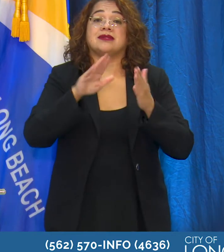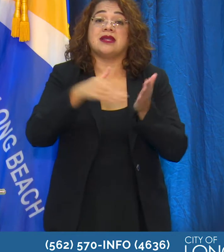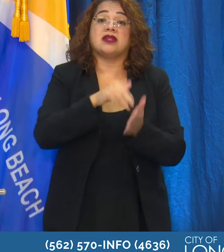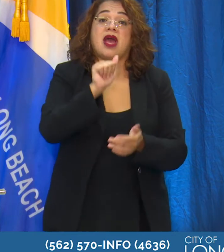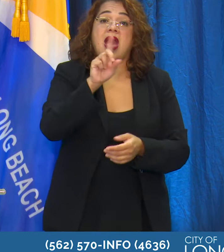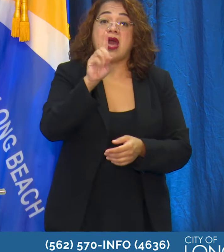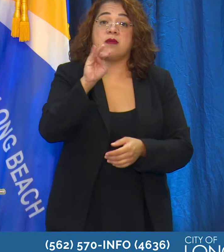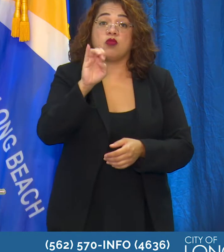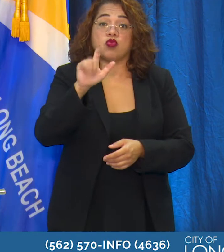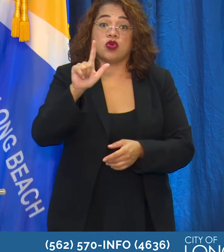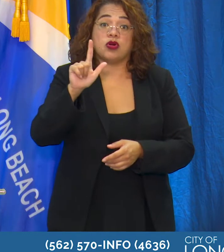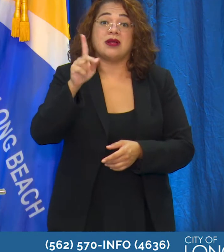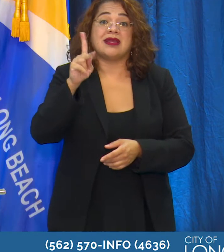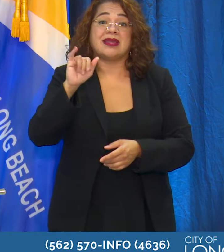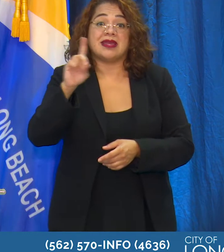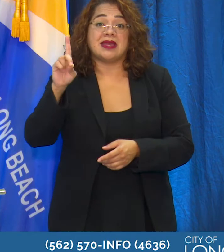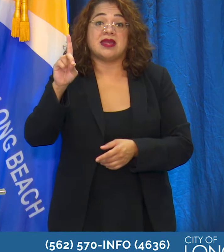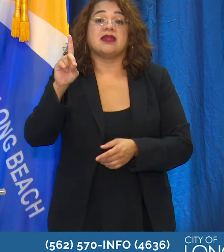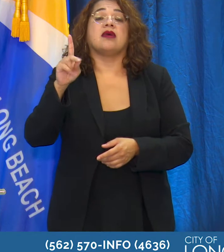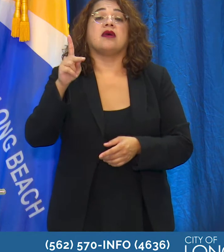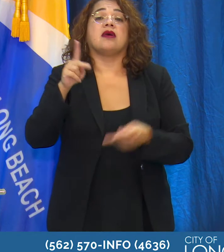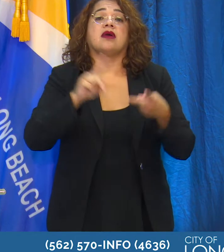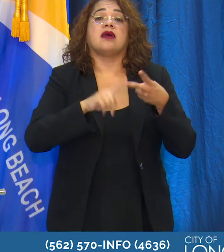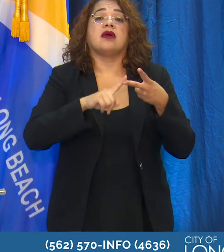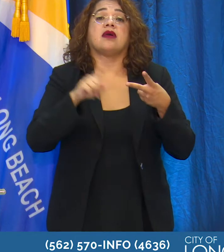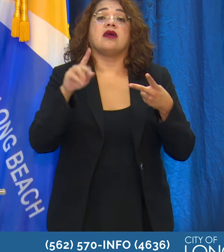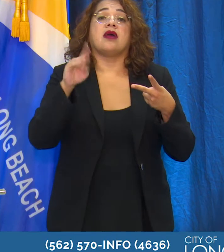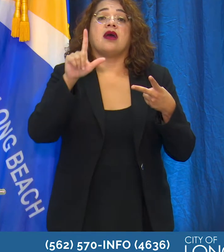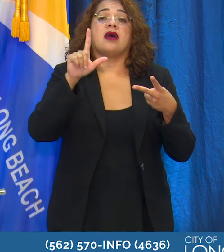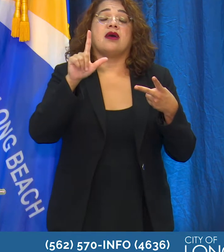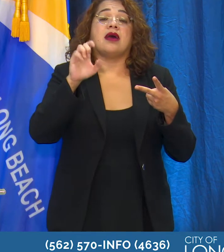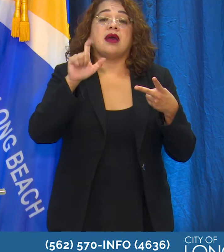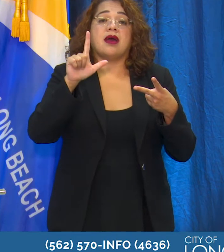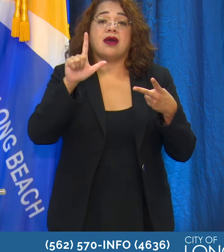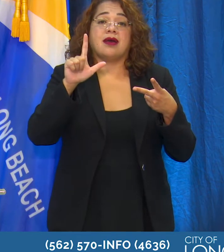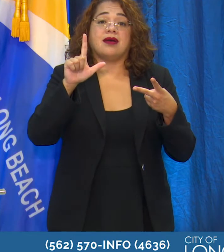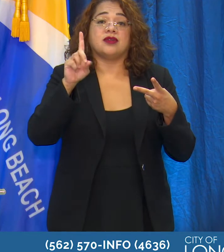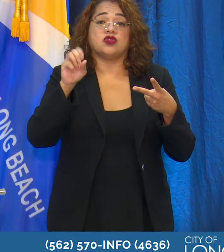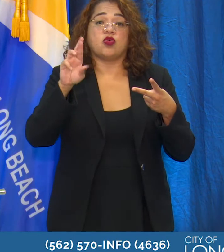Dorado Park West, Houghton Park, Long Beach Senior Center, and McBride Park.